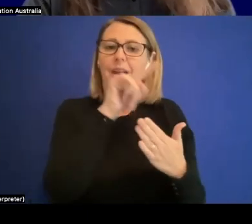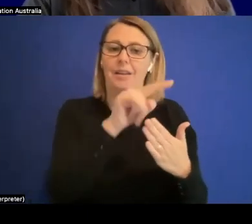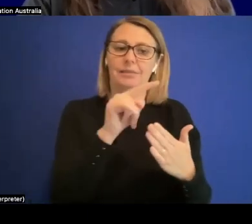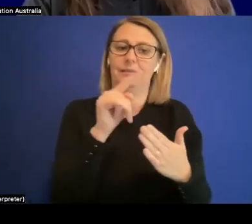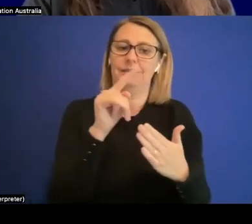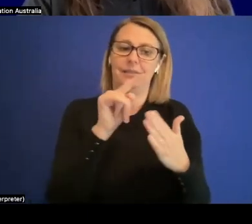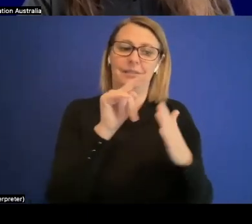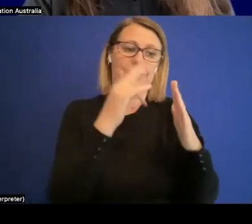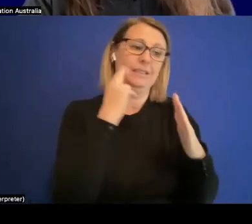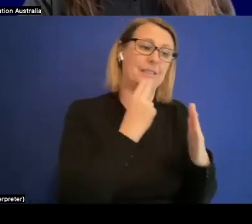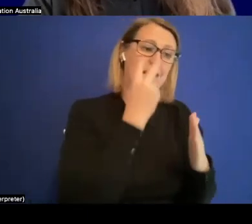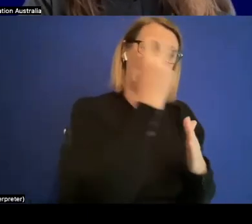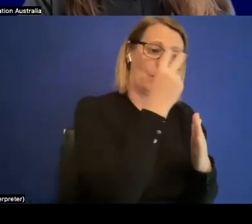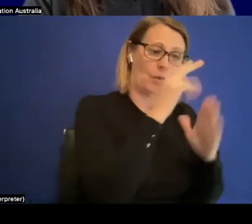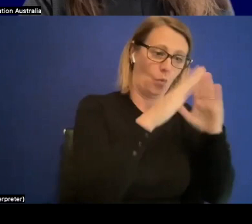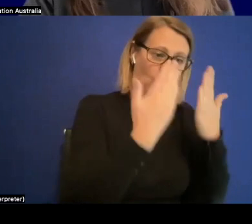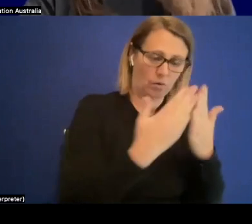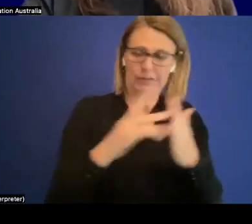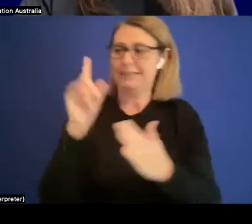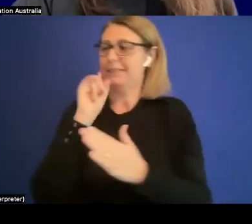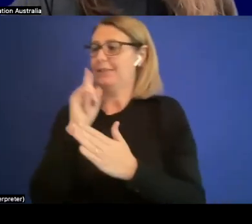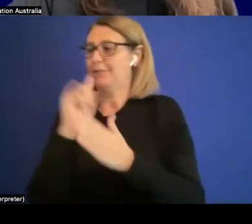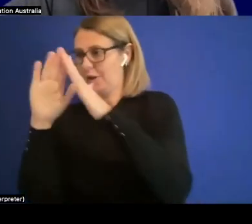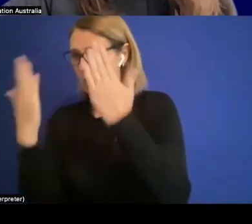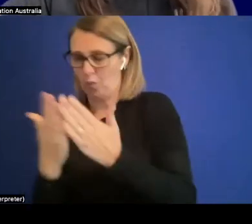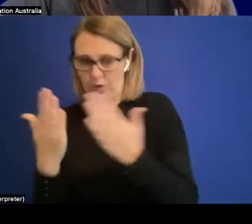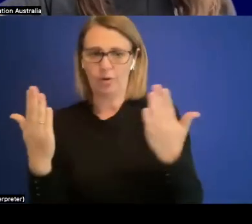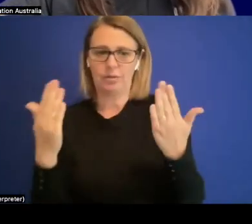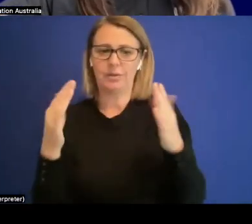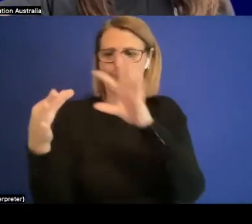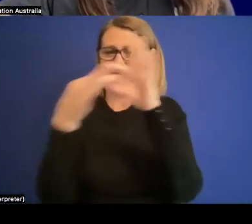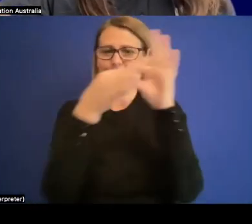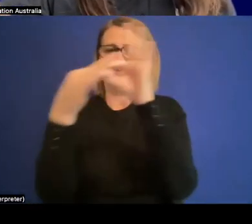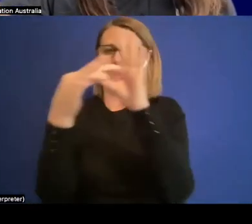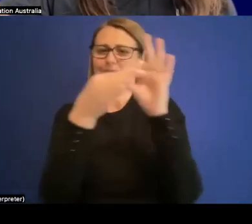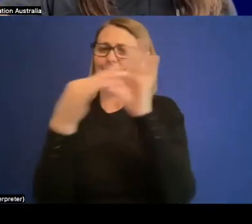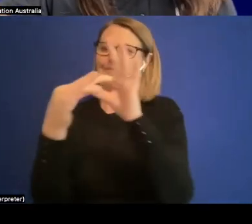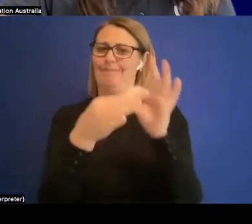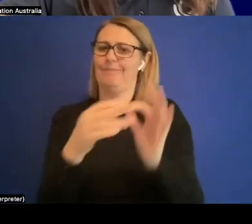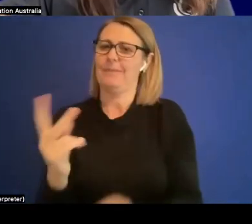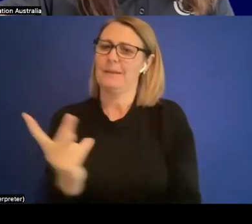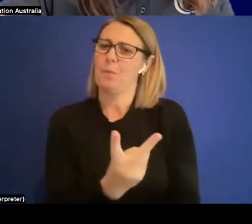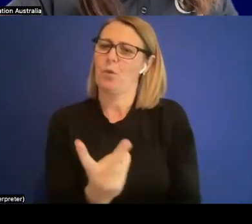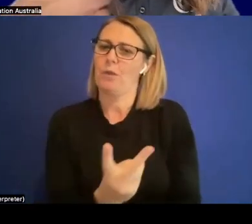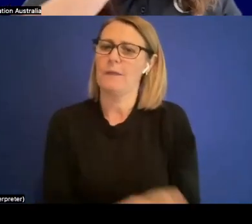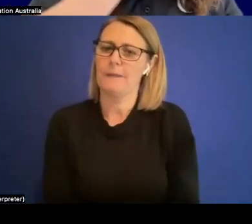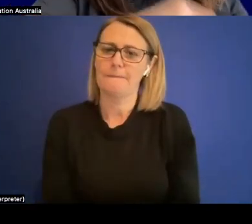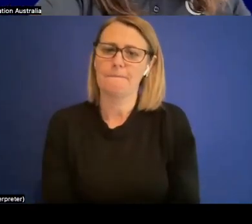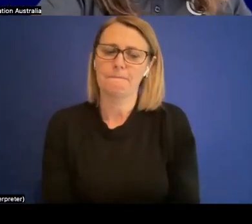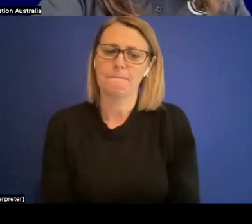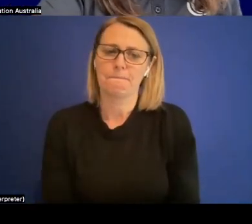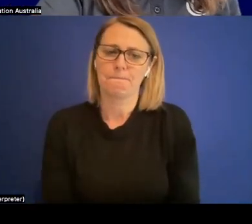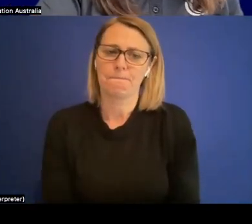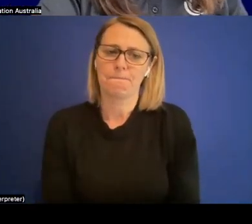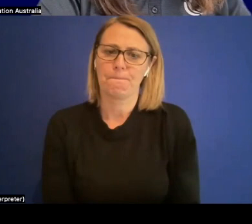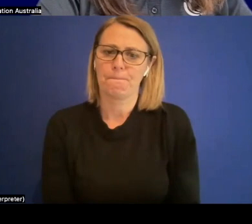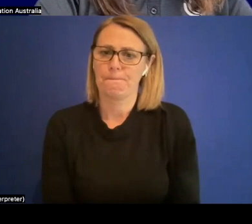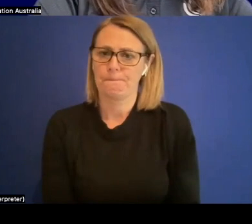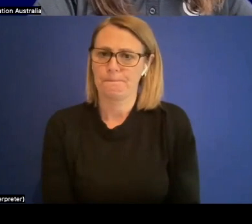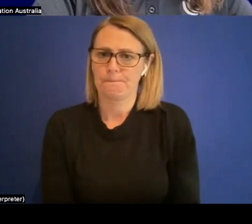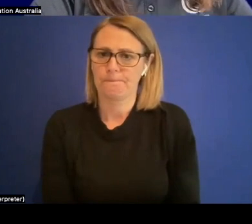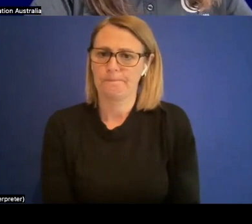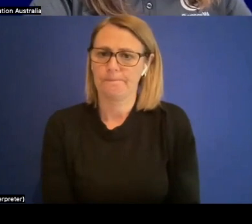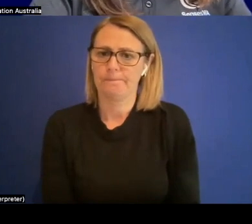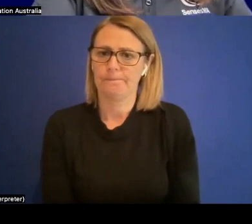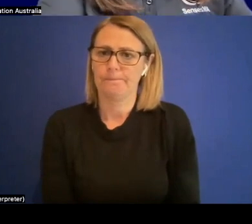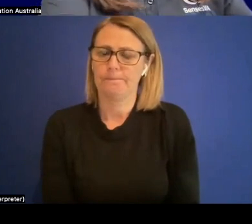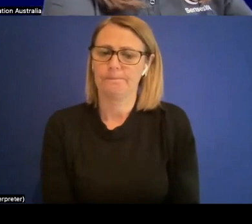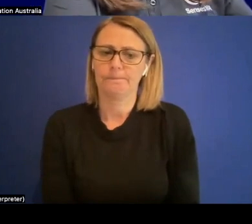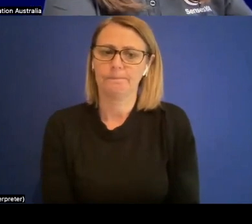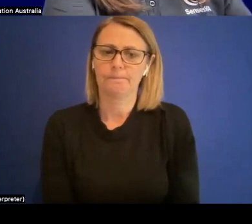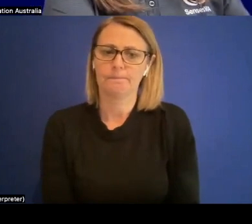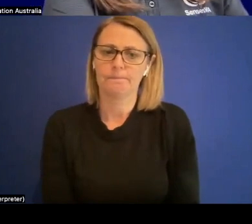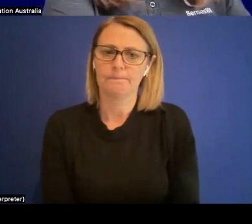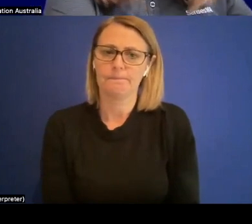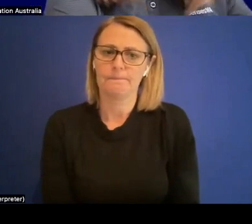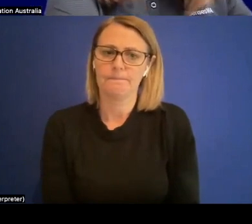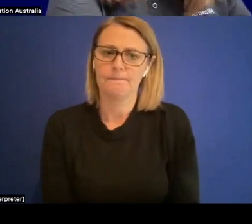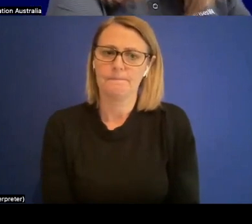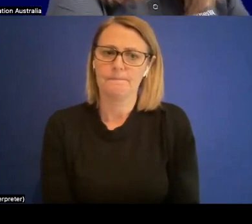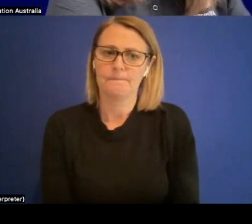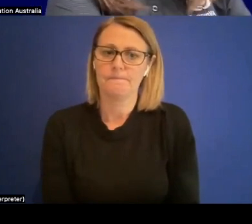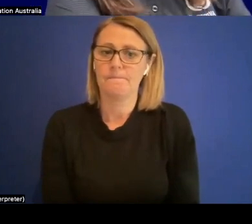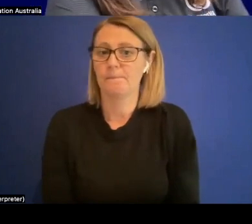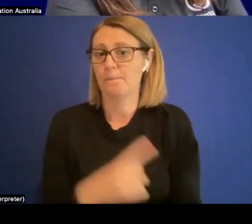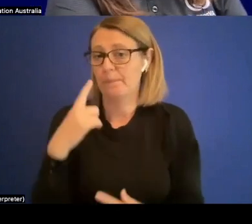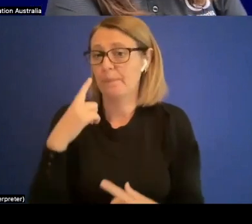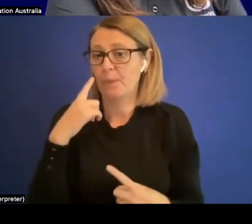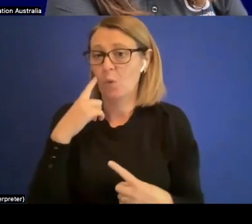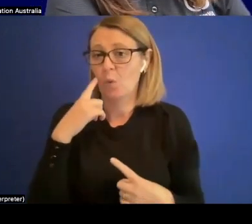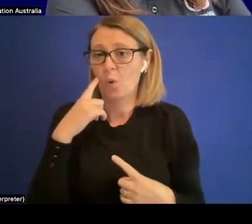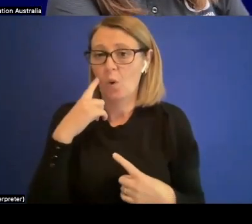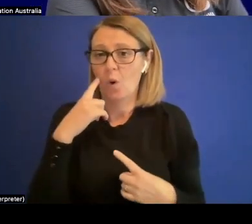world that the deafblind person is operating in. More often than not in Australia the communication